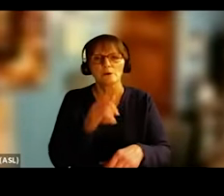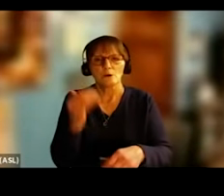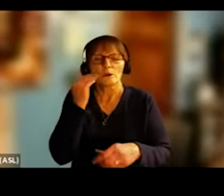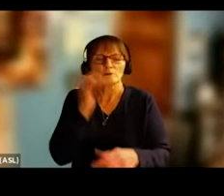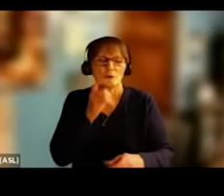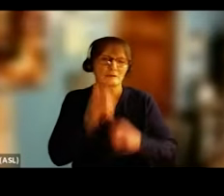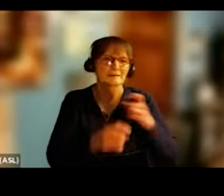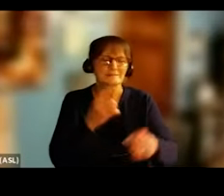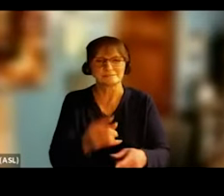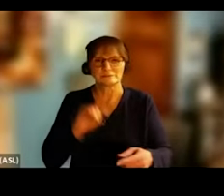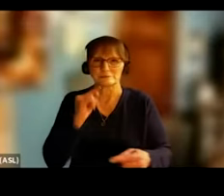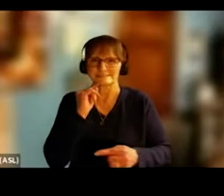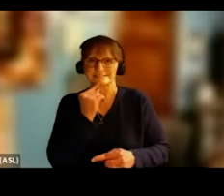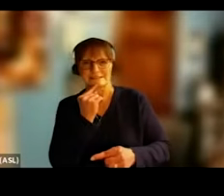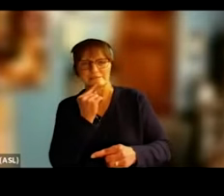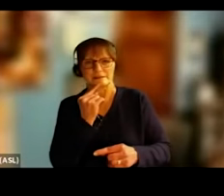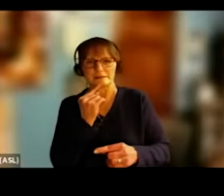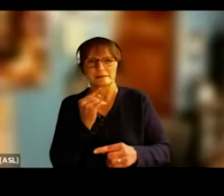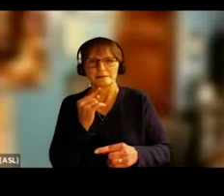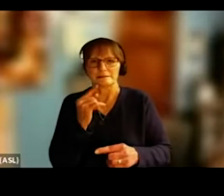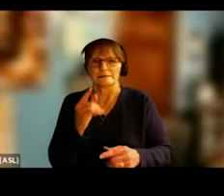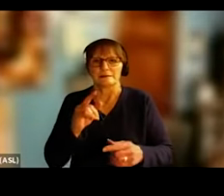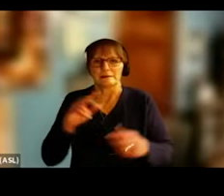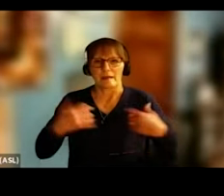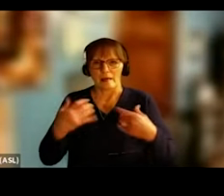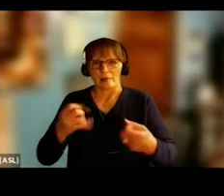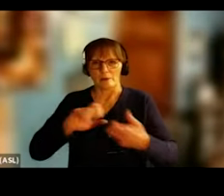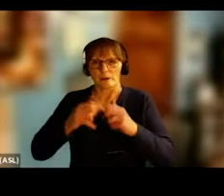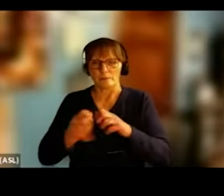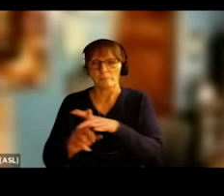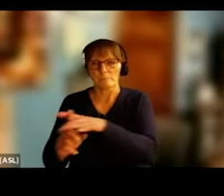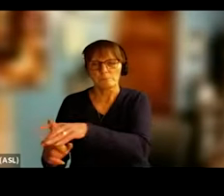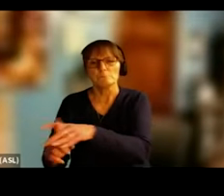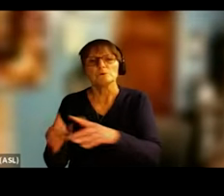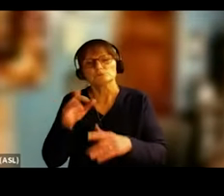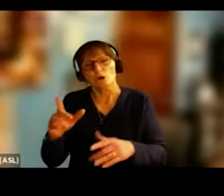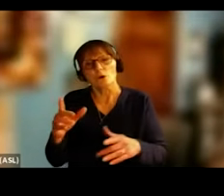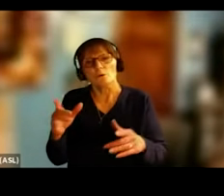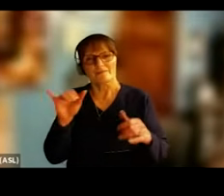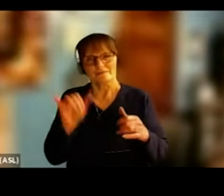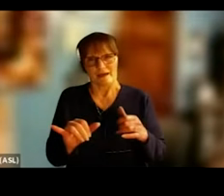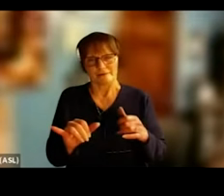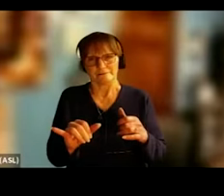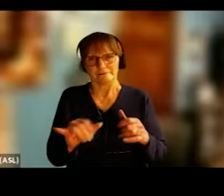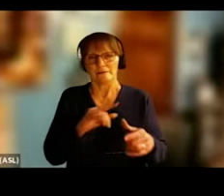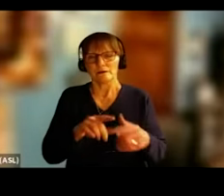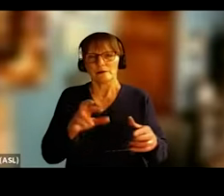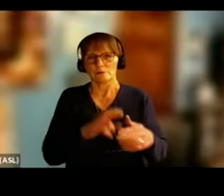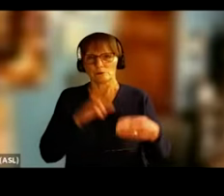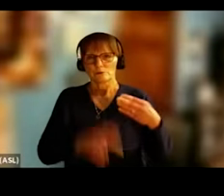to significant health disparities and conditions. And so that then results in people being sicker